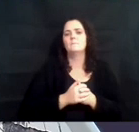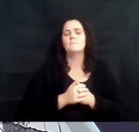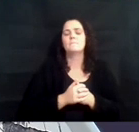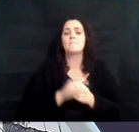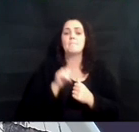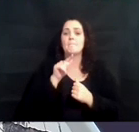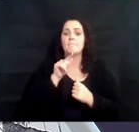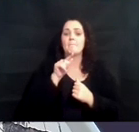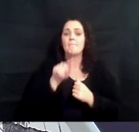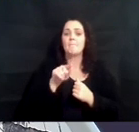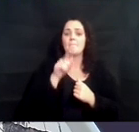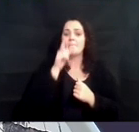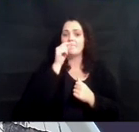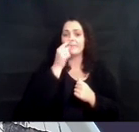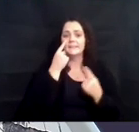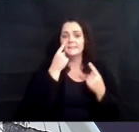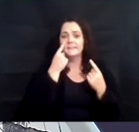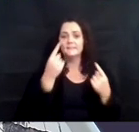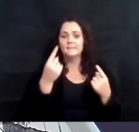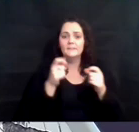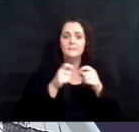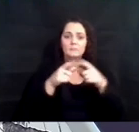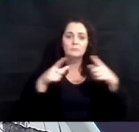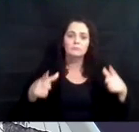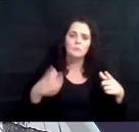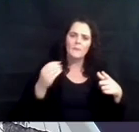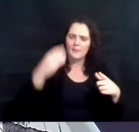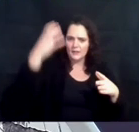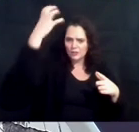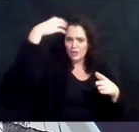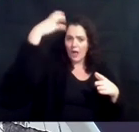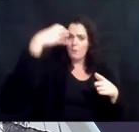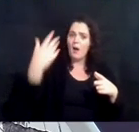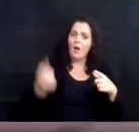the shower that you here, we're gonna use that motif and we're also going to use